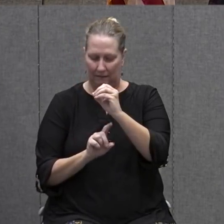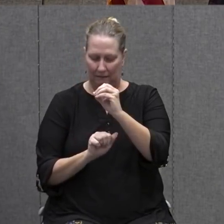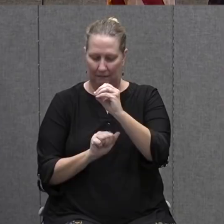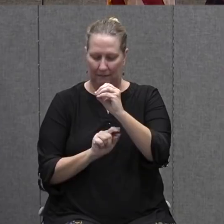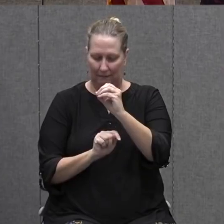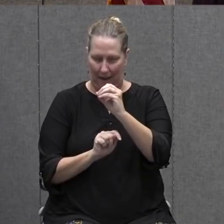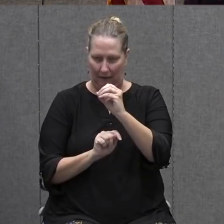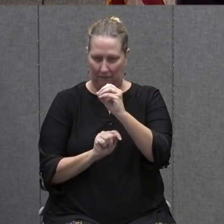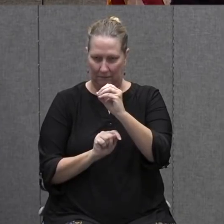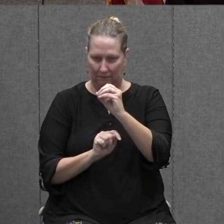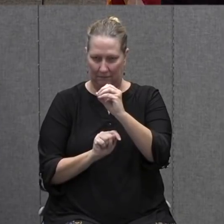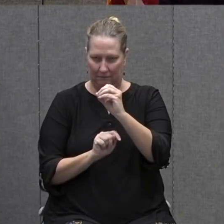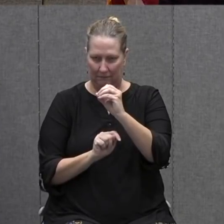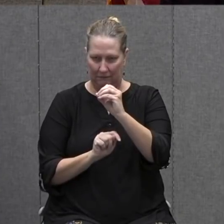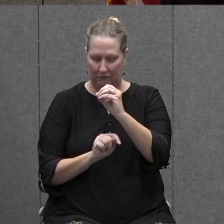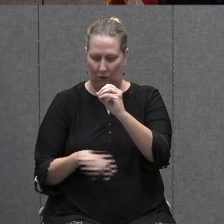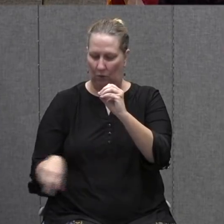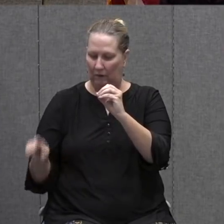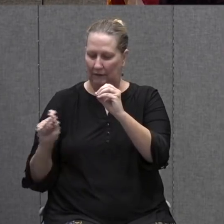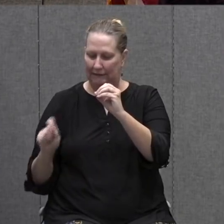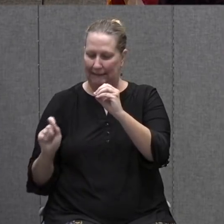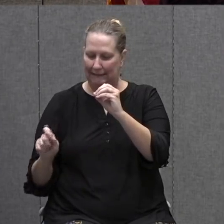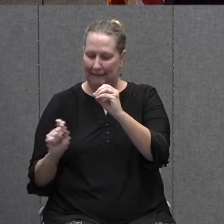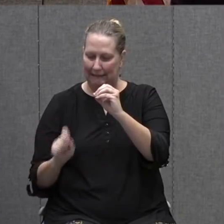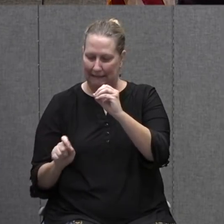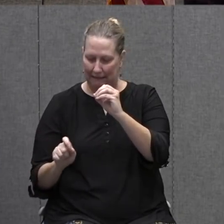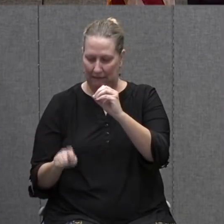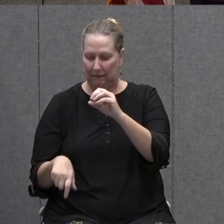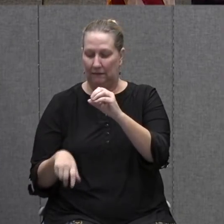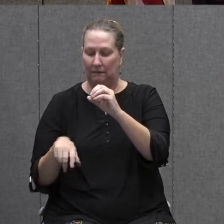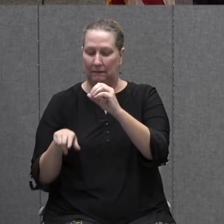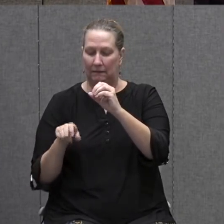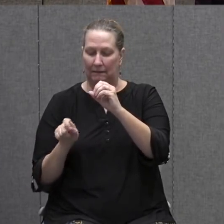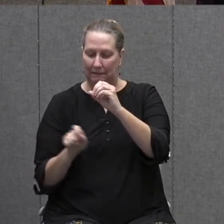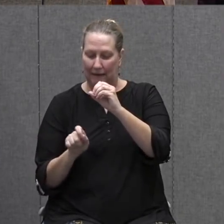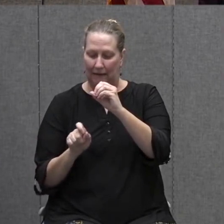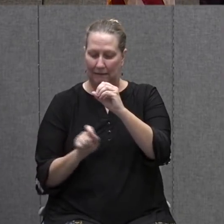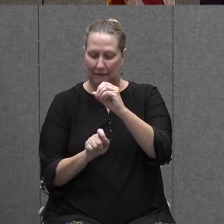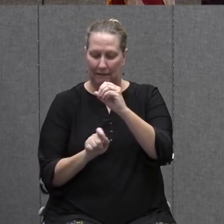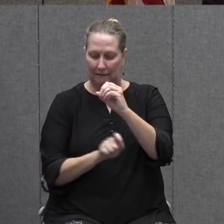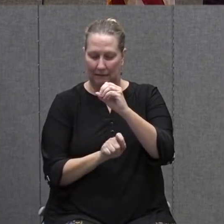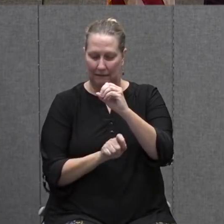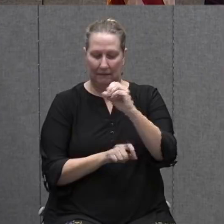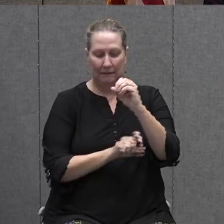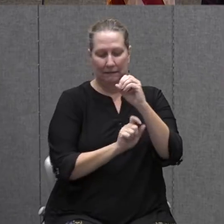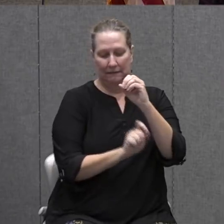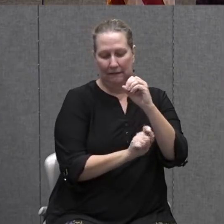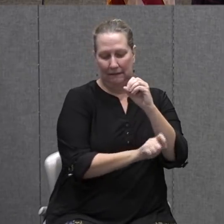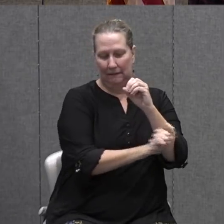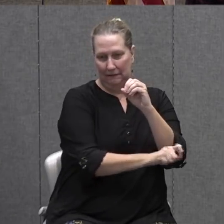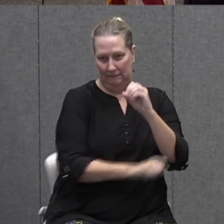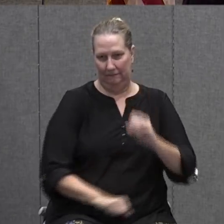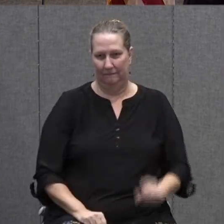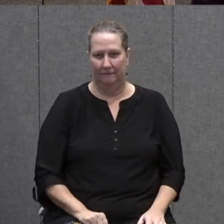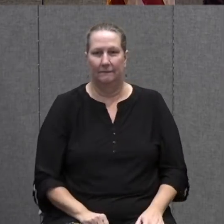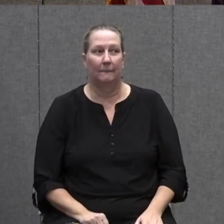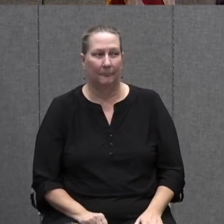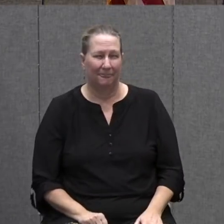Okay, so it would sound like dit dit dit, dat dat dat, dit dit dit. Is that what we heard?